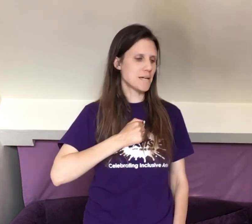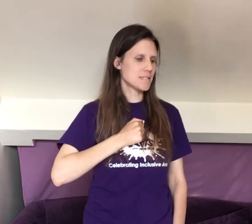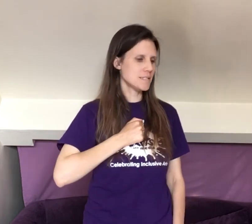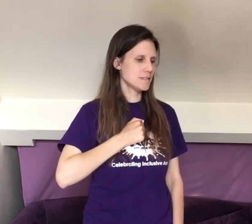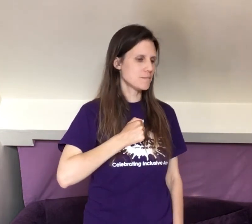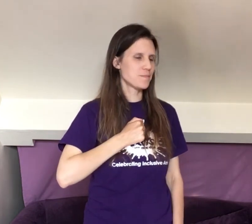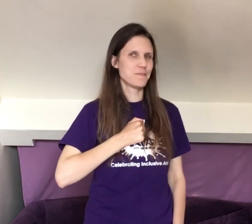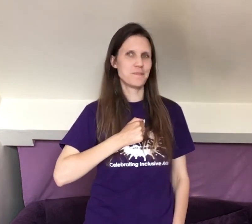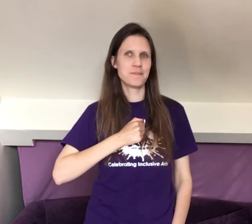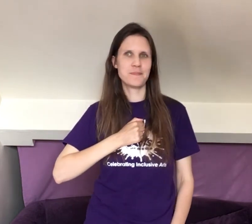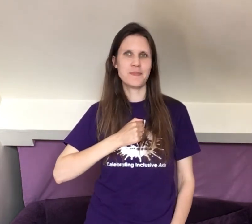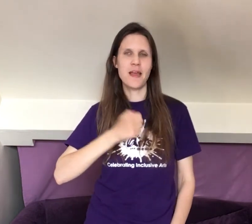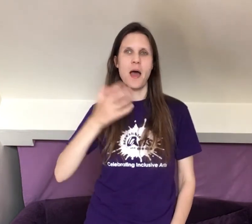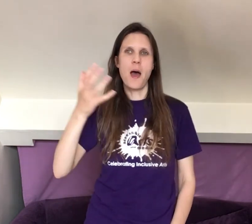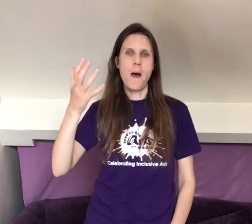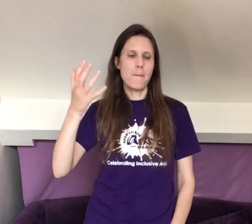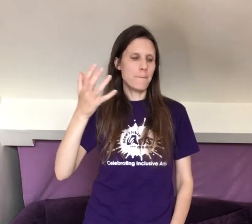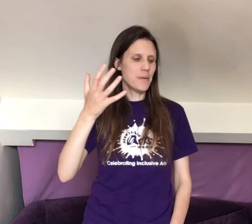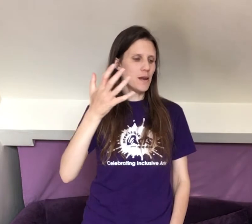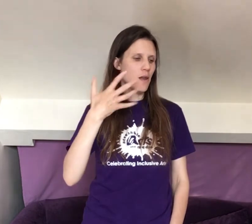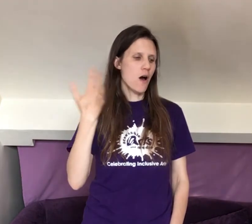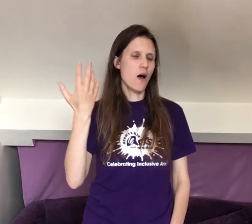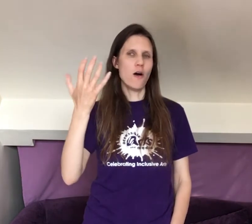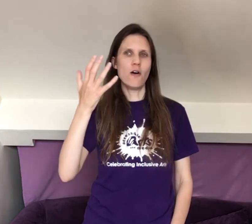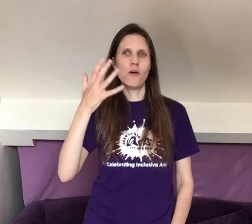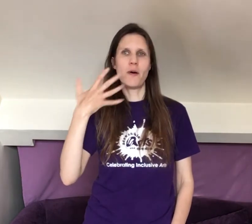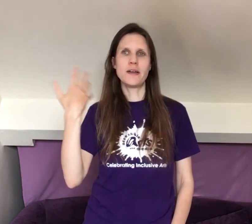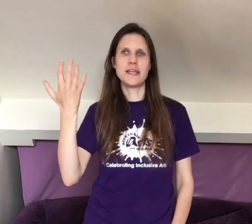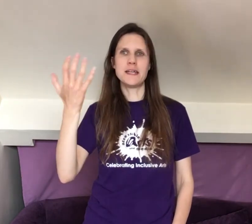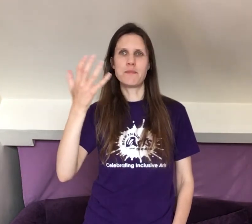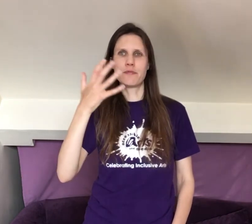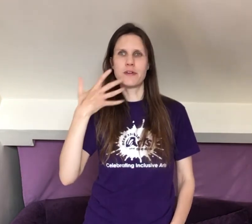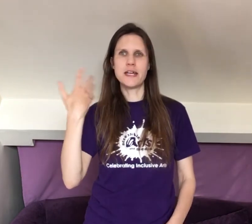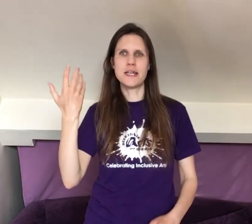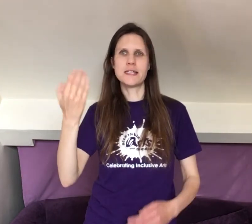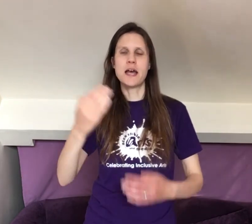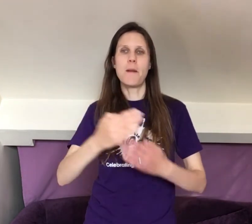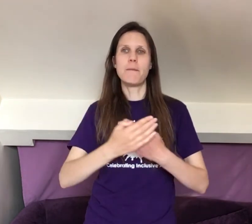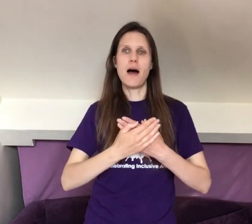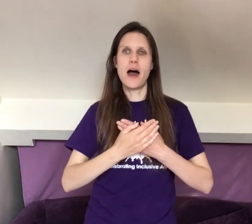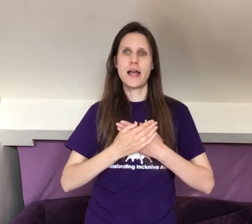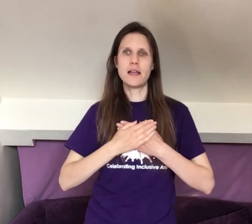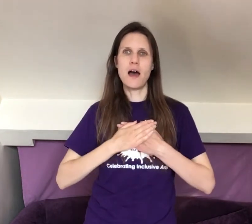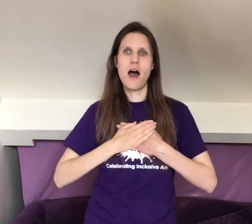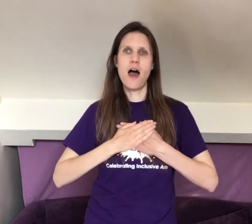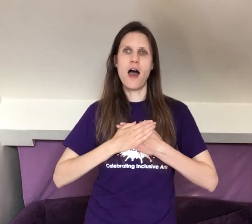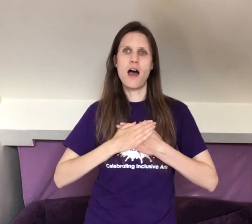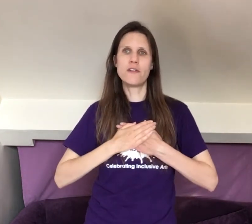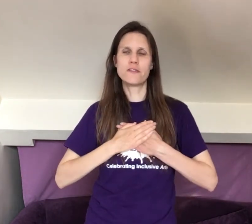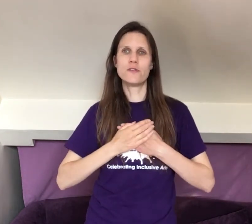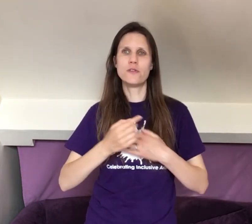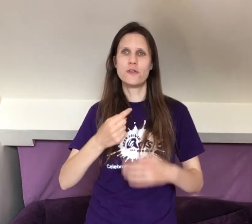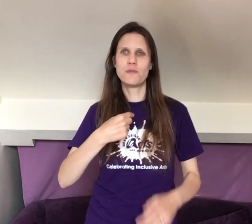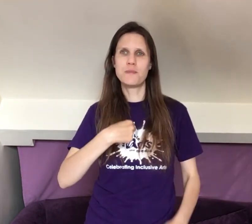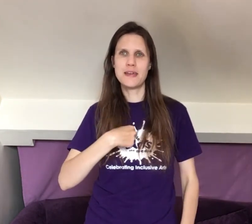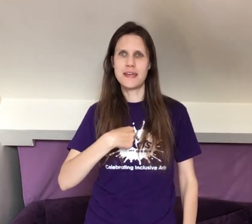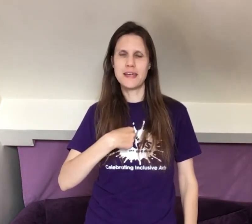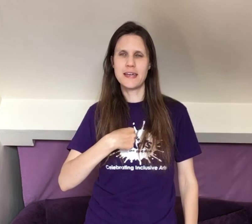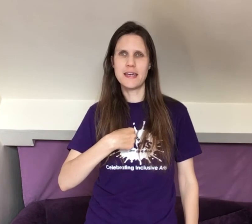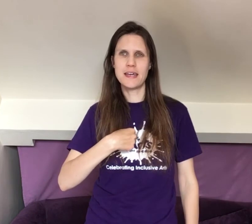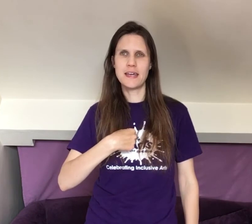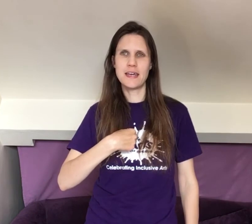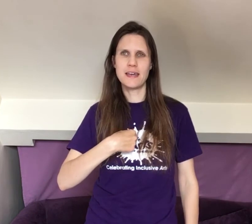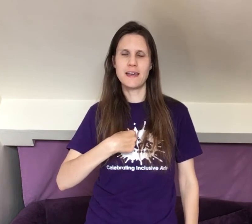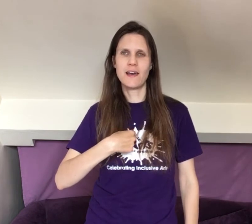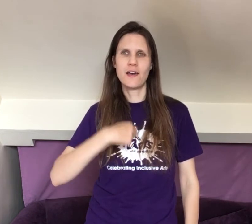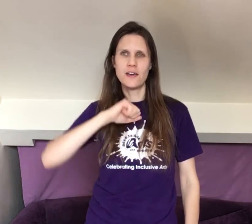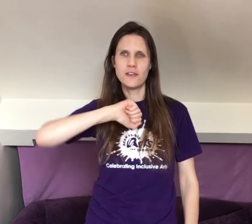My turn. Blow bonny breeze my love to me.